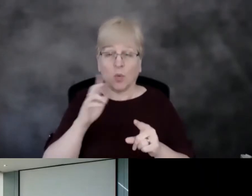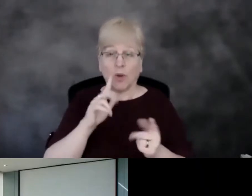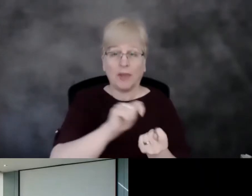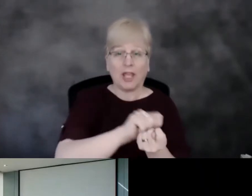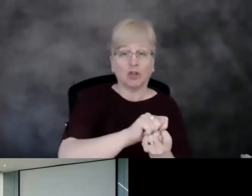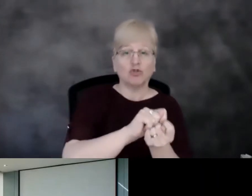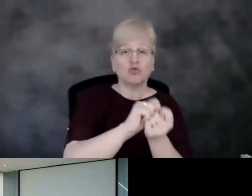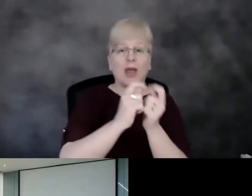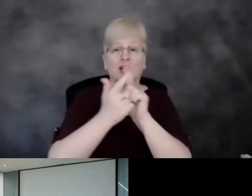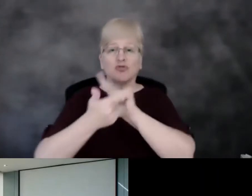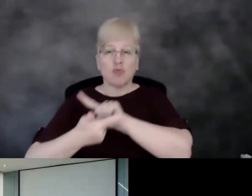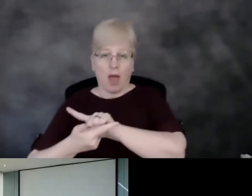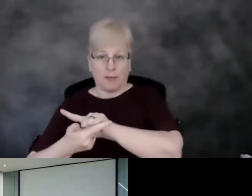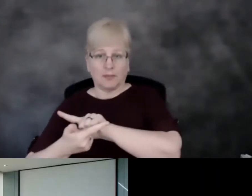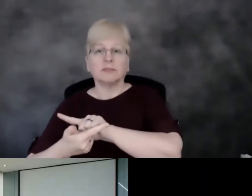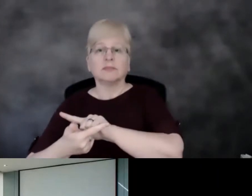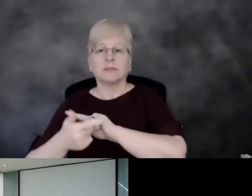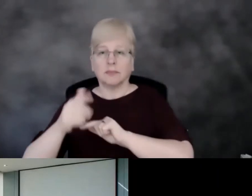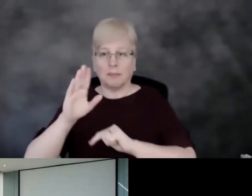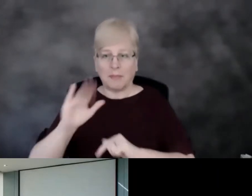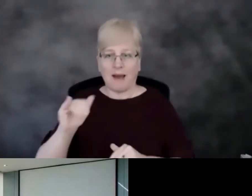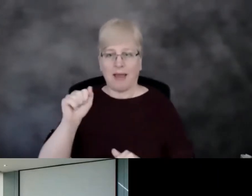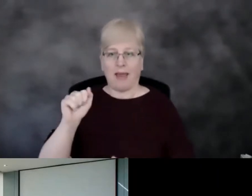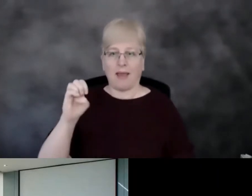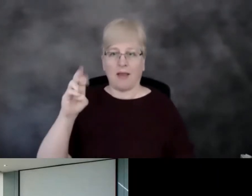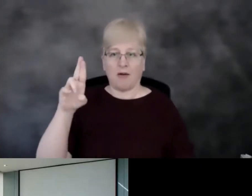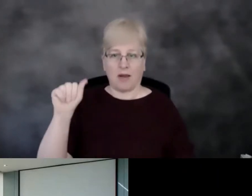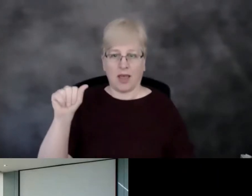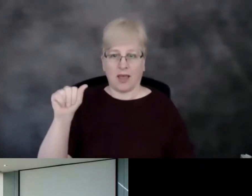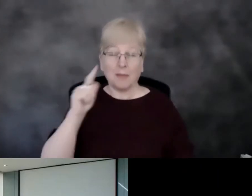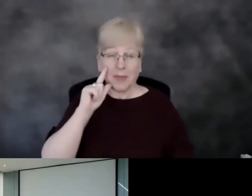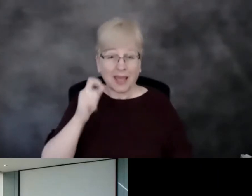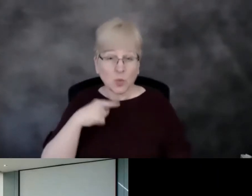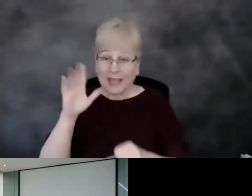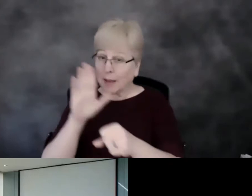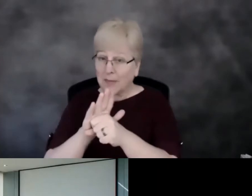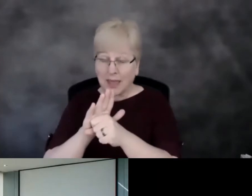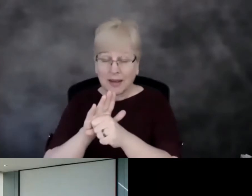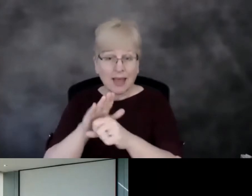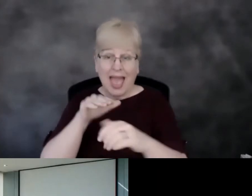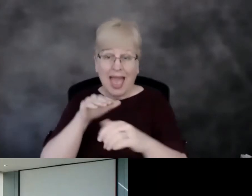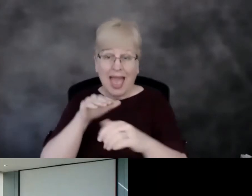16:12:16 Because our commitment to access is as maximum as we can do.